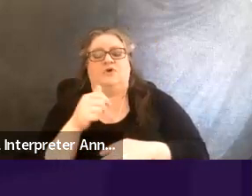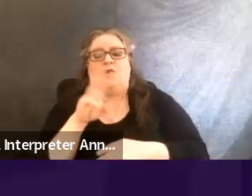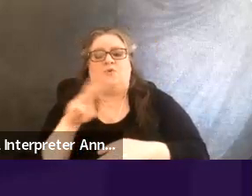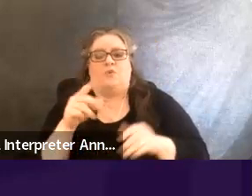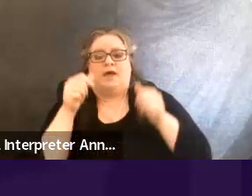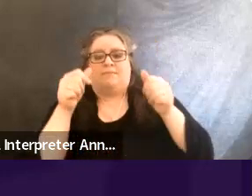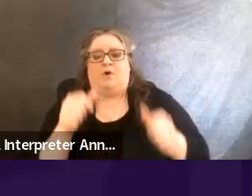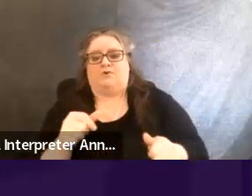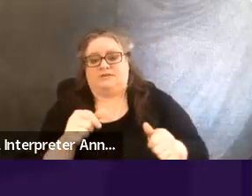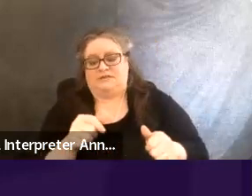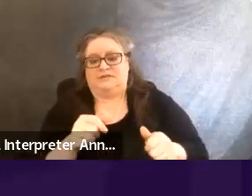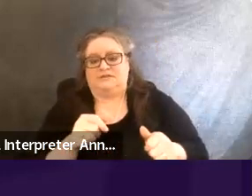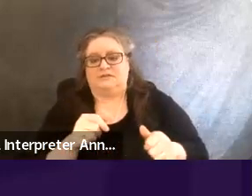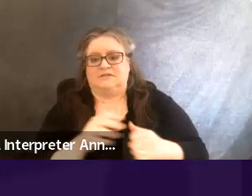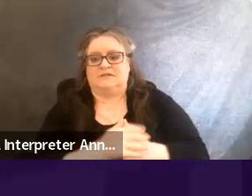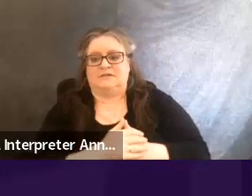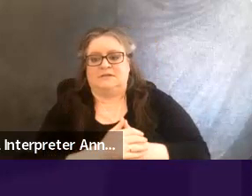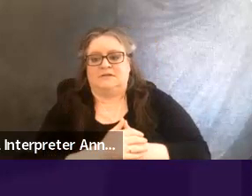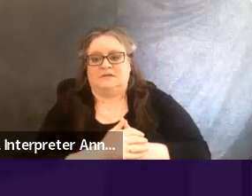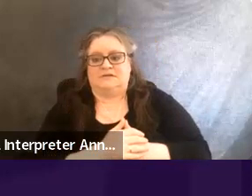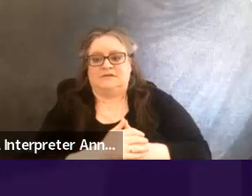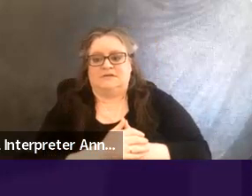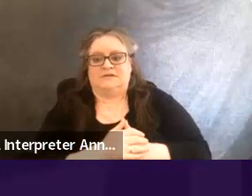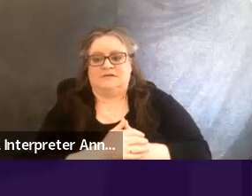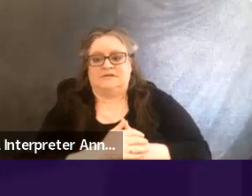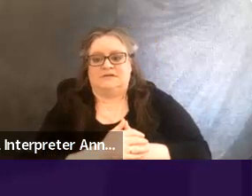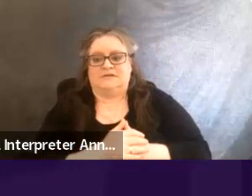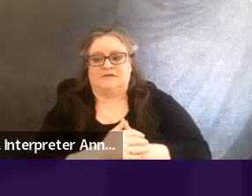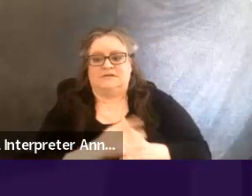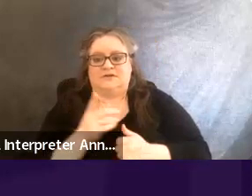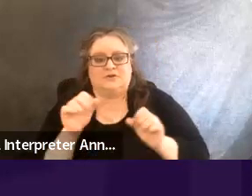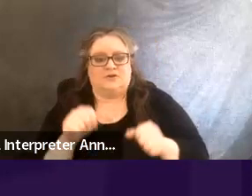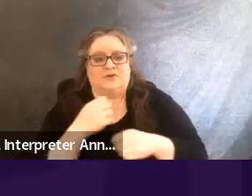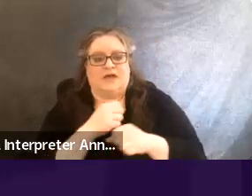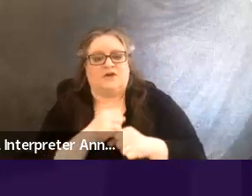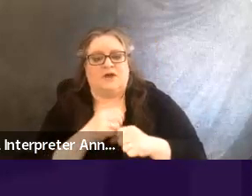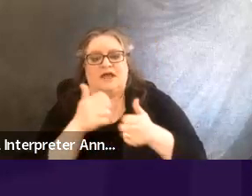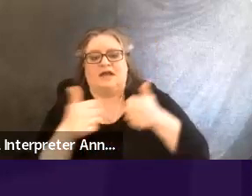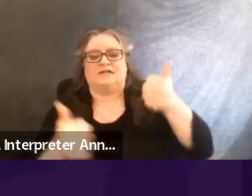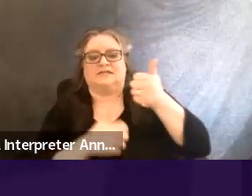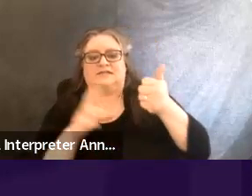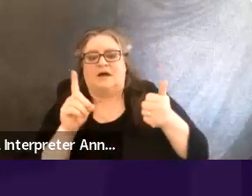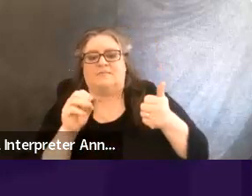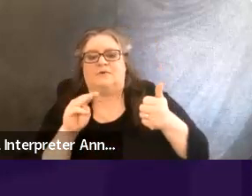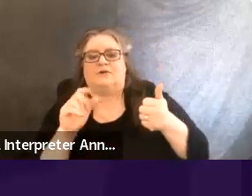so you can create a sub-domain and then install WordPress there,